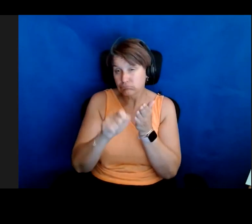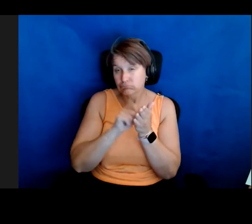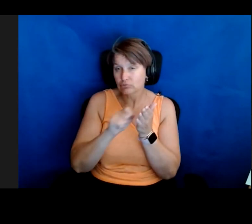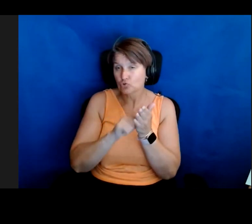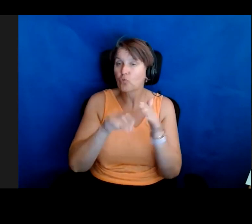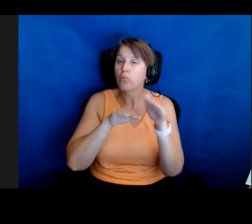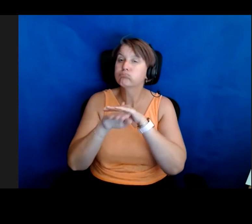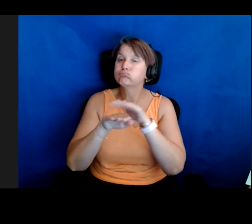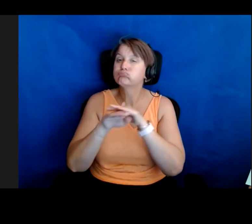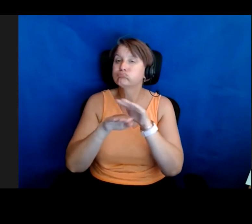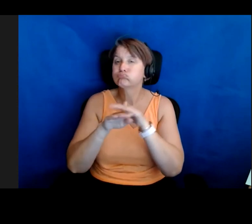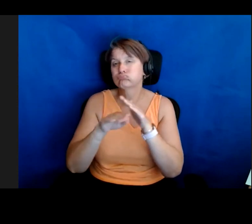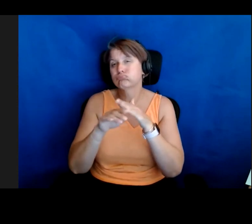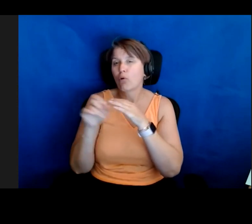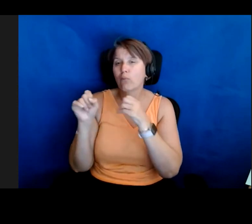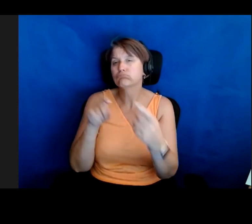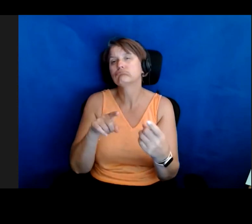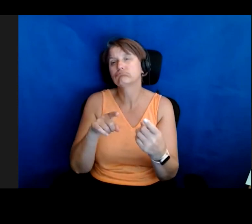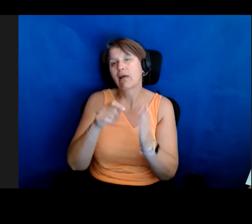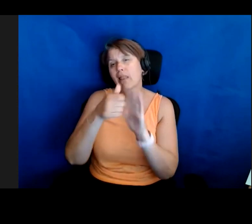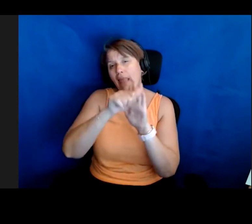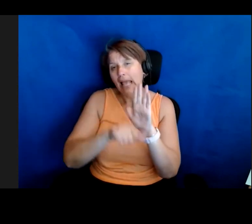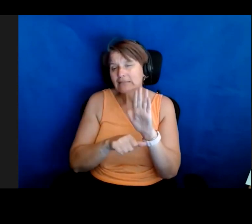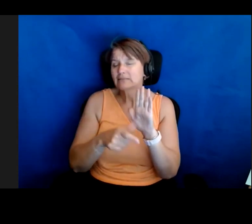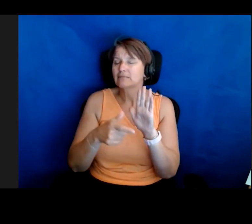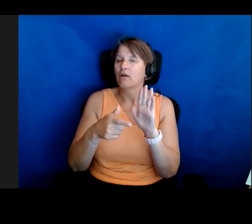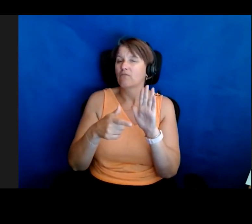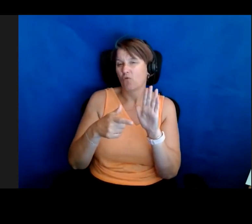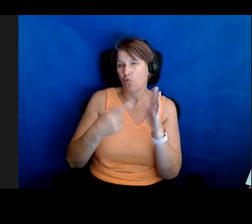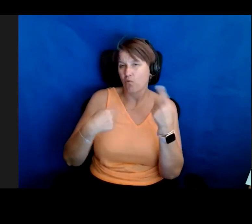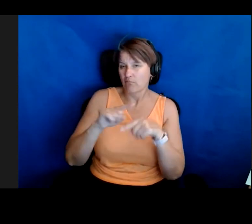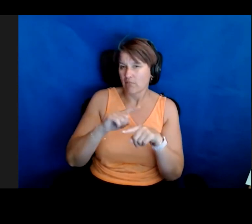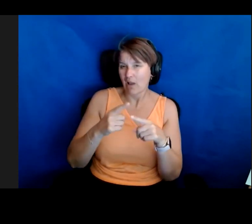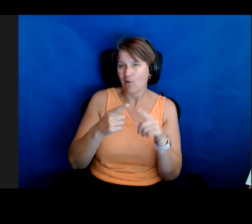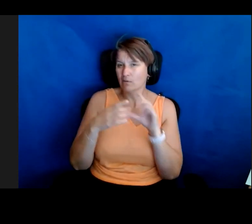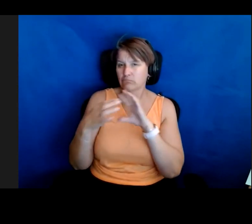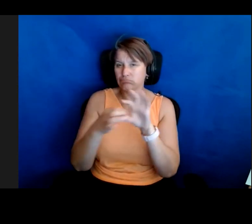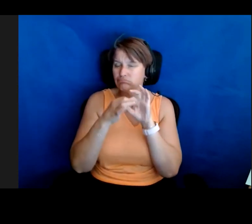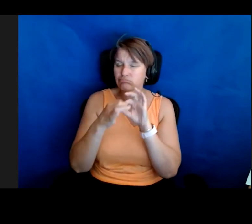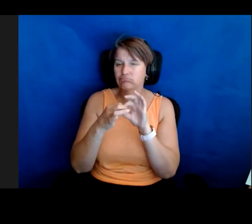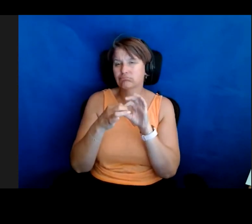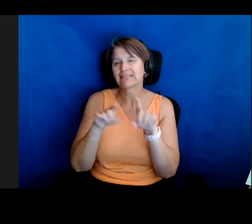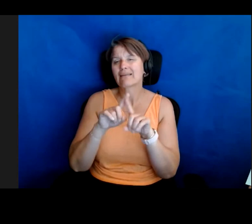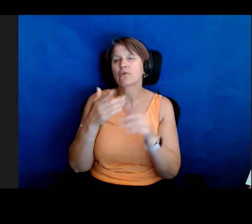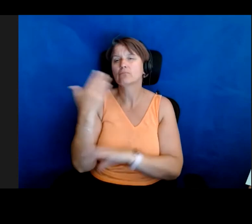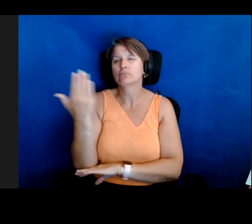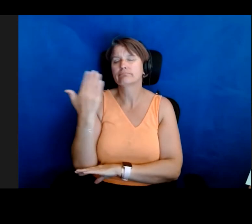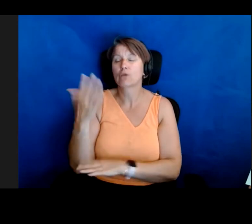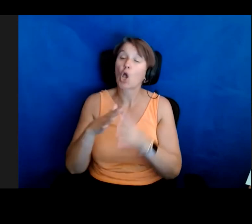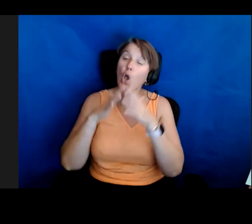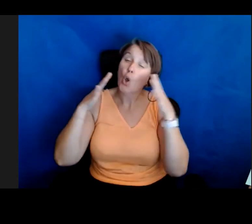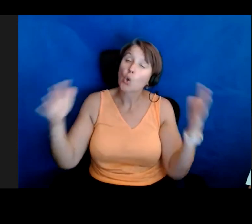about ‘Constellations ° Assemblies’ and UP Projects programme overall. And finally, a huge thank you to our amazing speakers,